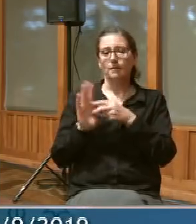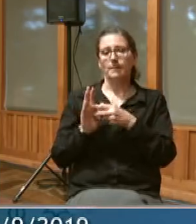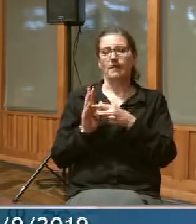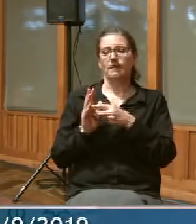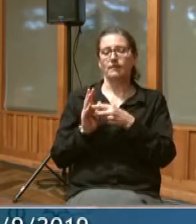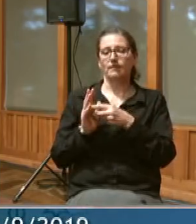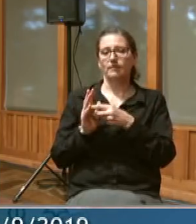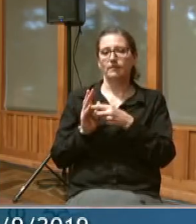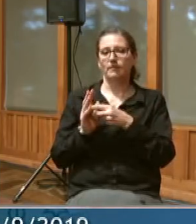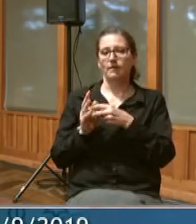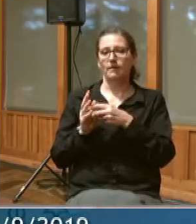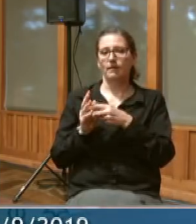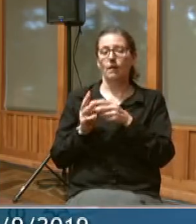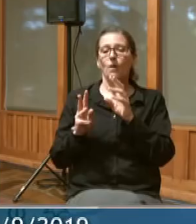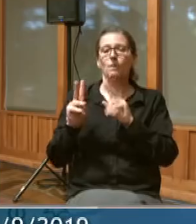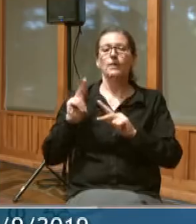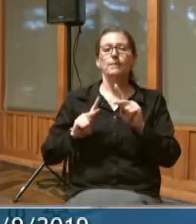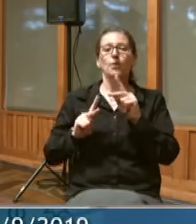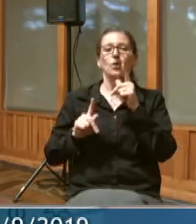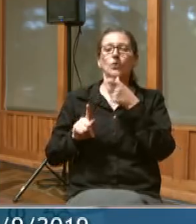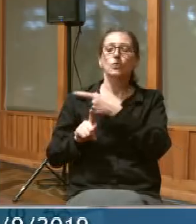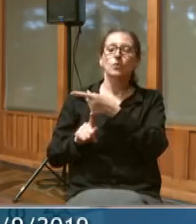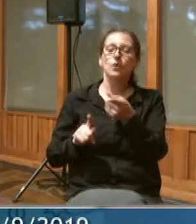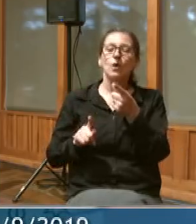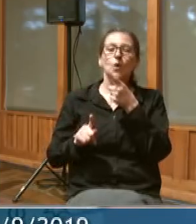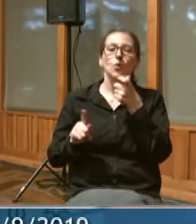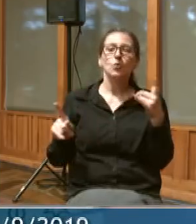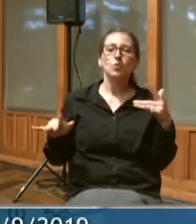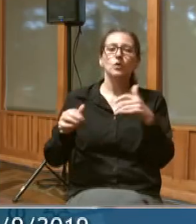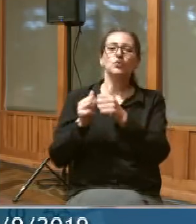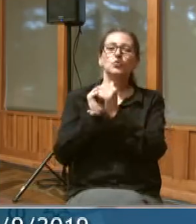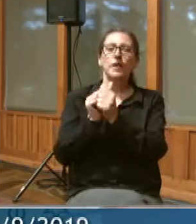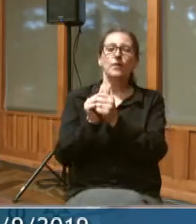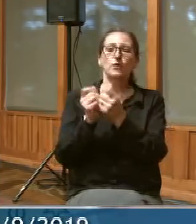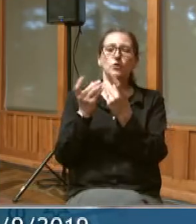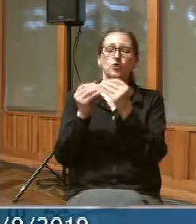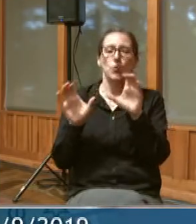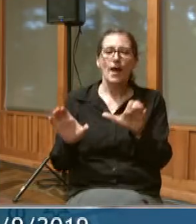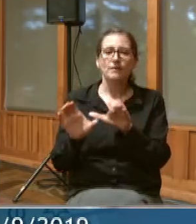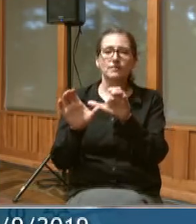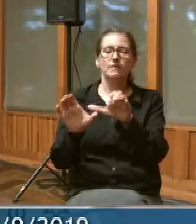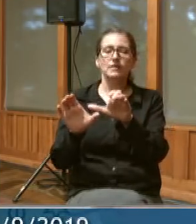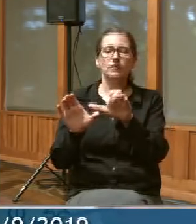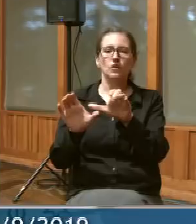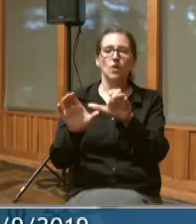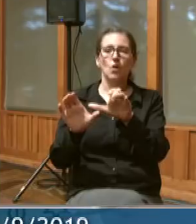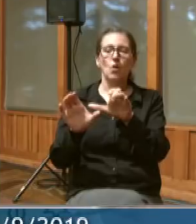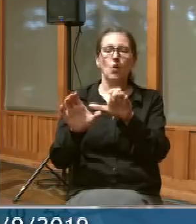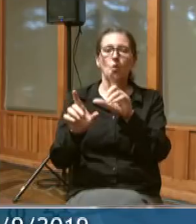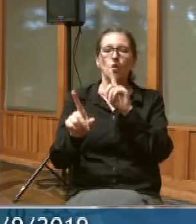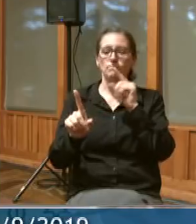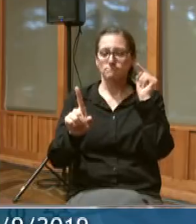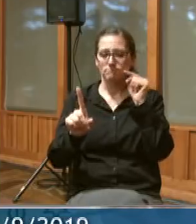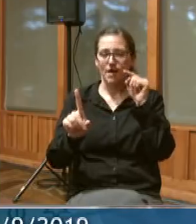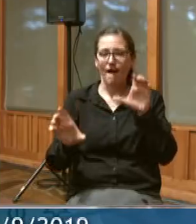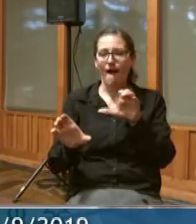GANG. WHAT DOES THAT MEAN? WHEN I LOOKED IT UP IT MEANS A NUMBER OF PEOPLE THAT ASSEMBLE